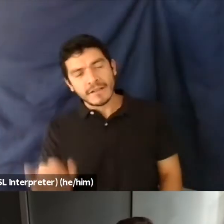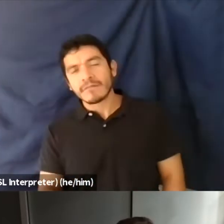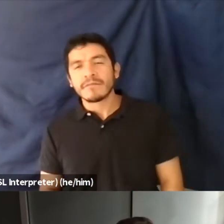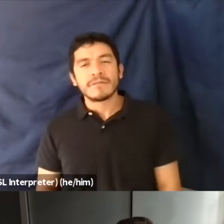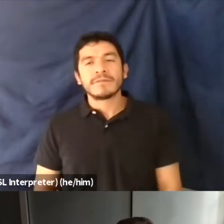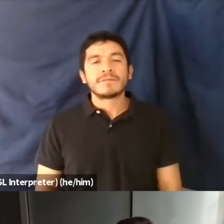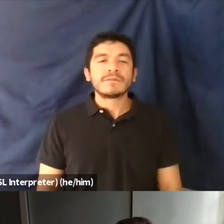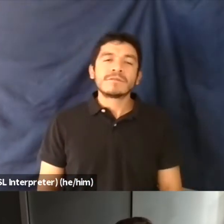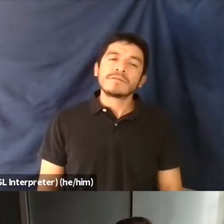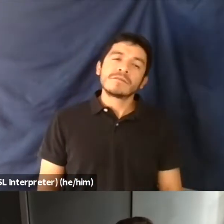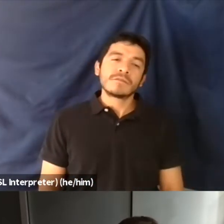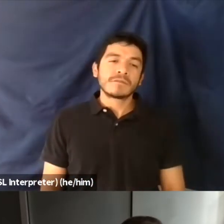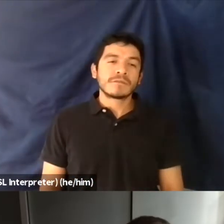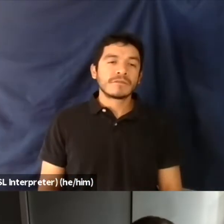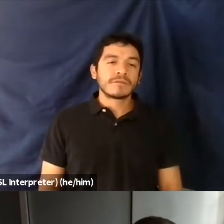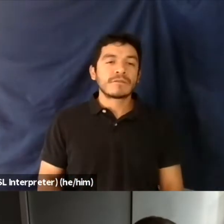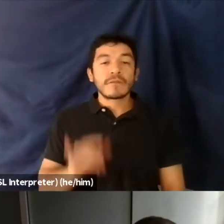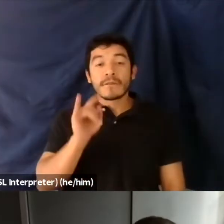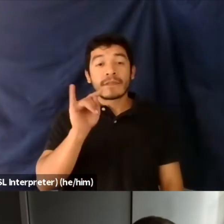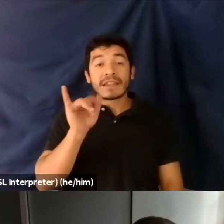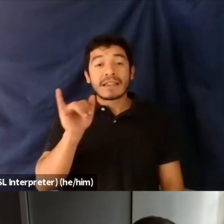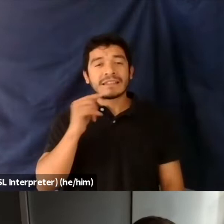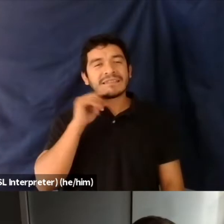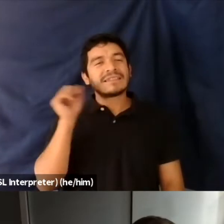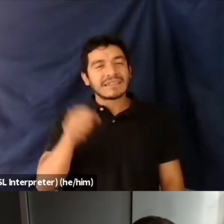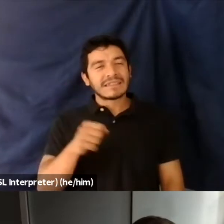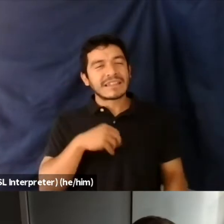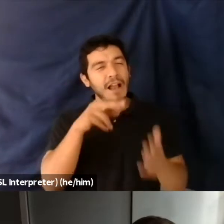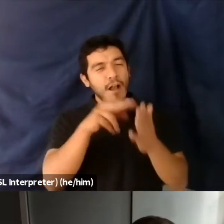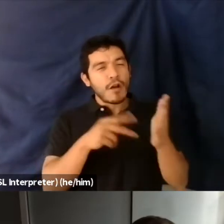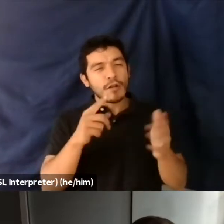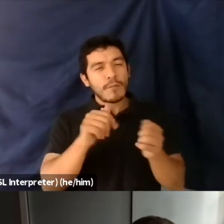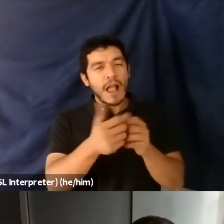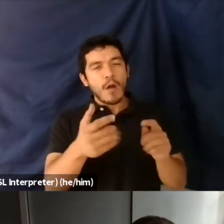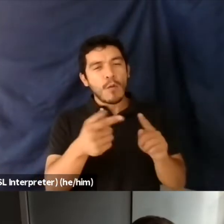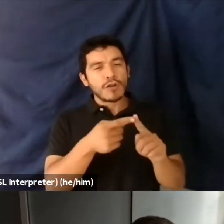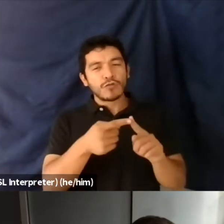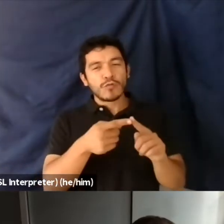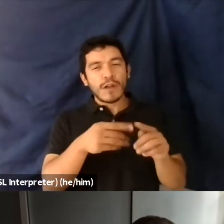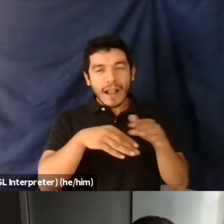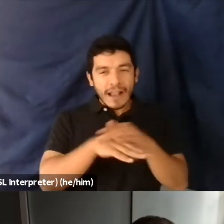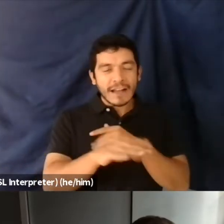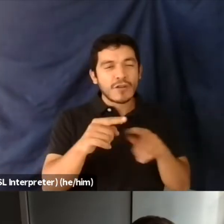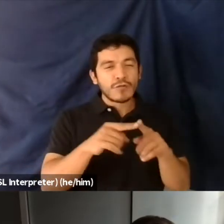Yeah, I read something you was talking about how you wanted to lean into the friction in the south around those issues.